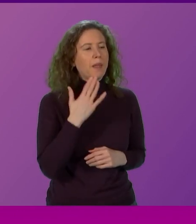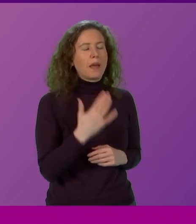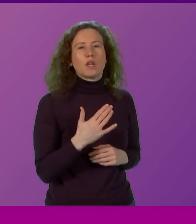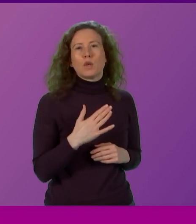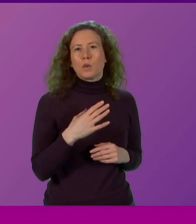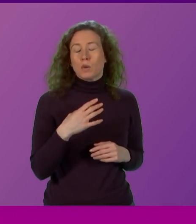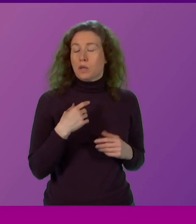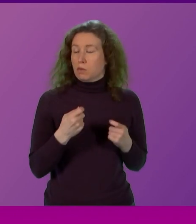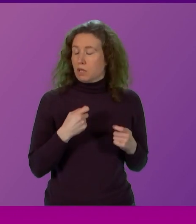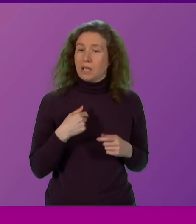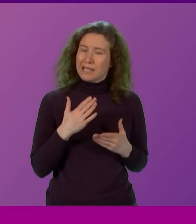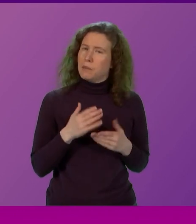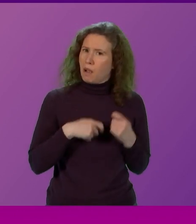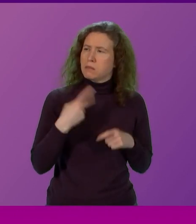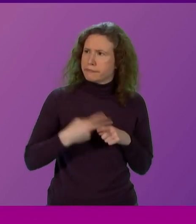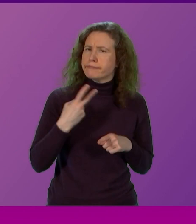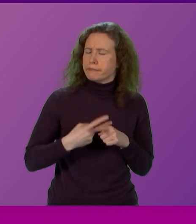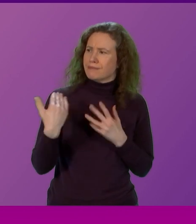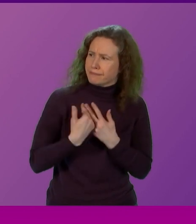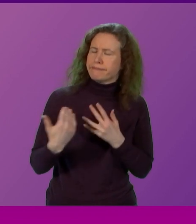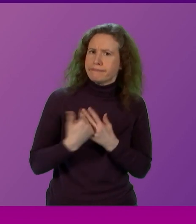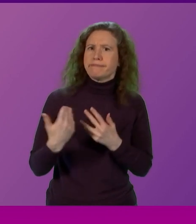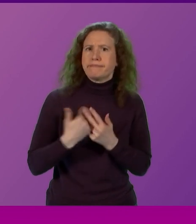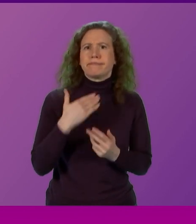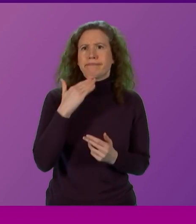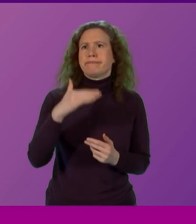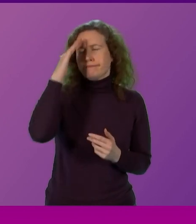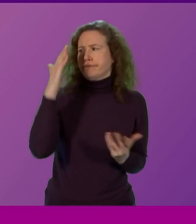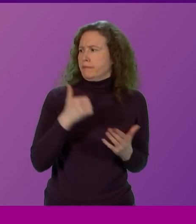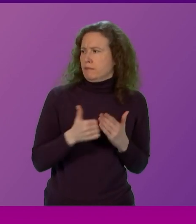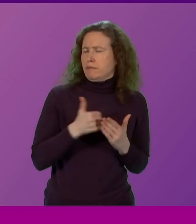I have to say that these constant interruptions to First Minister’s question time are getting very tiresome.